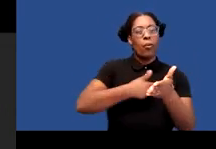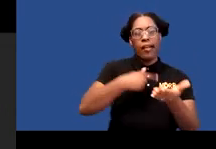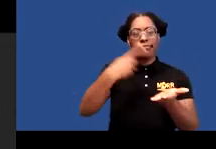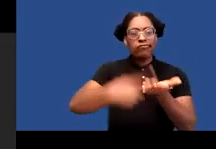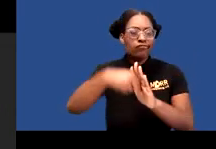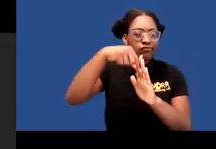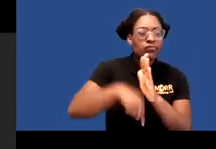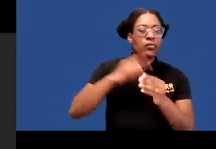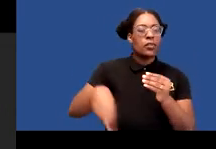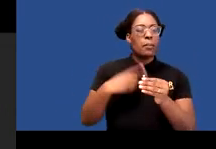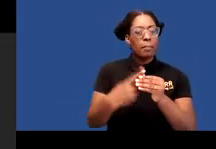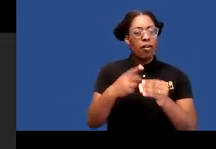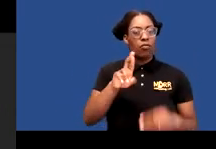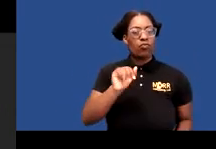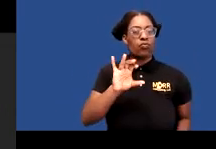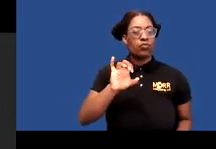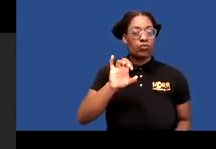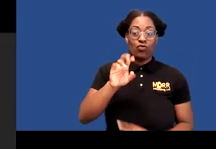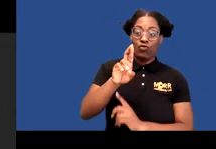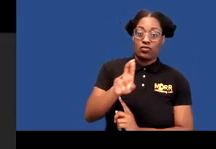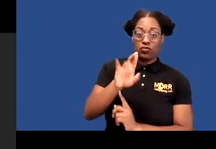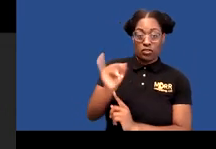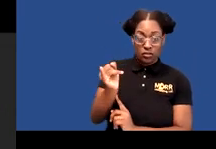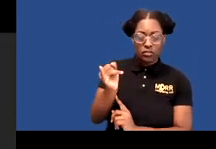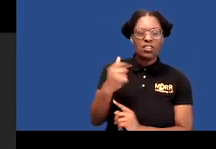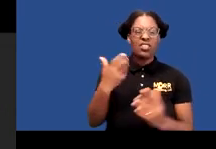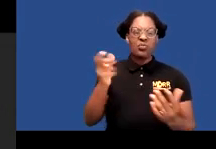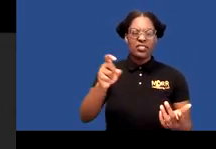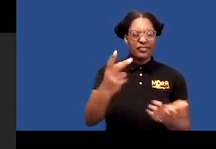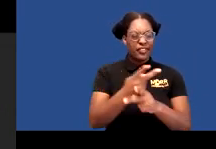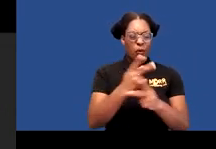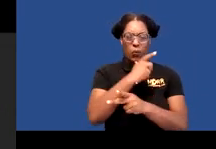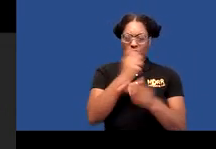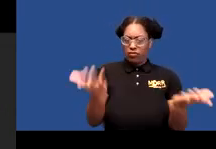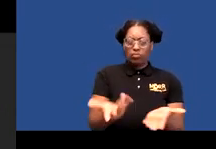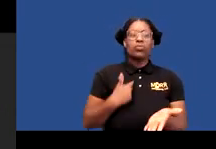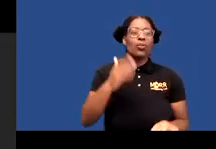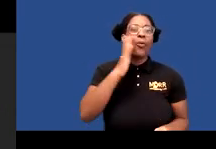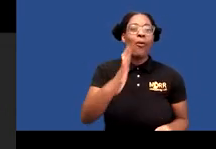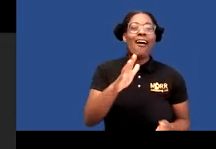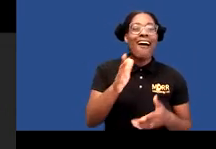is to just find out who's in the room. So we want to do a roll call. We're asking you to tell us: who you with?